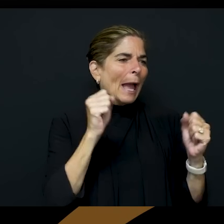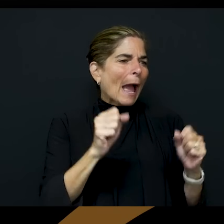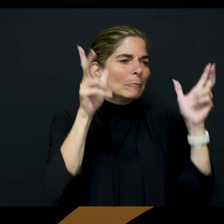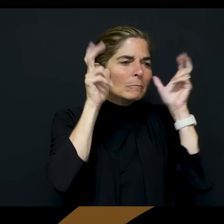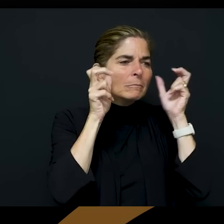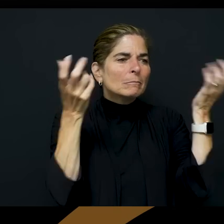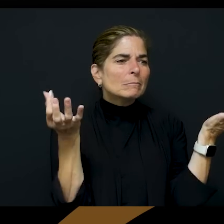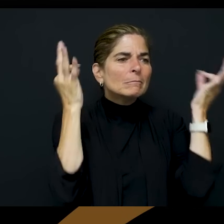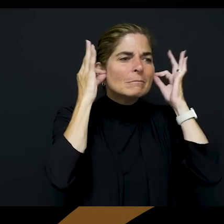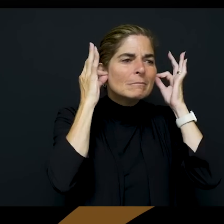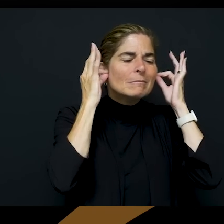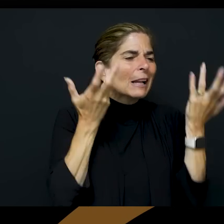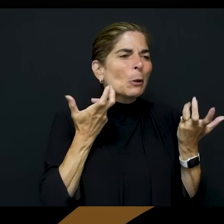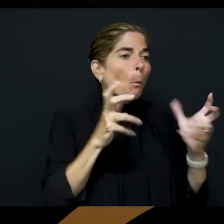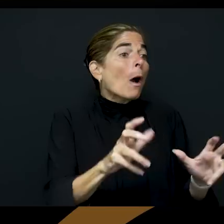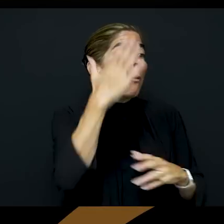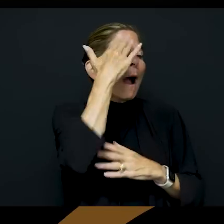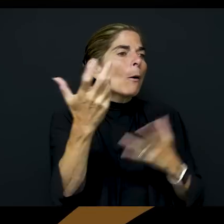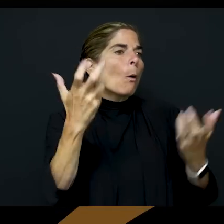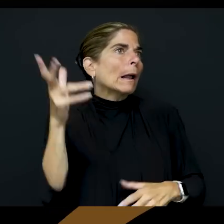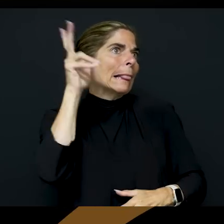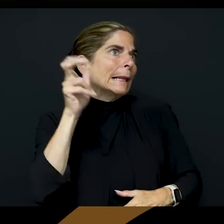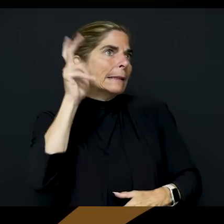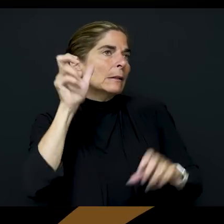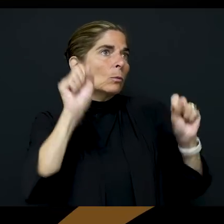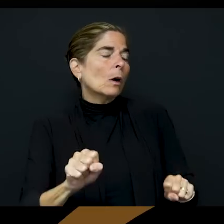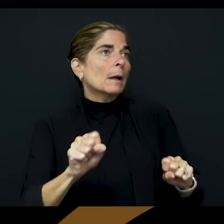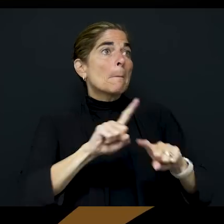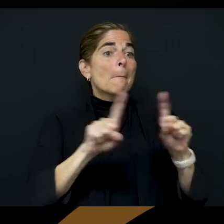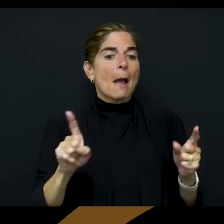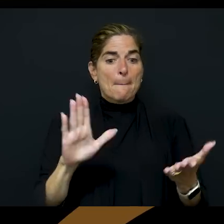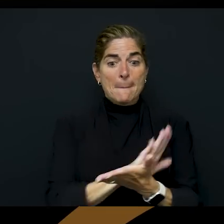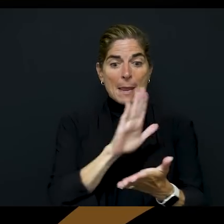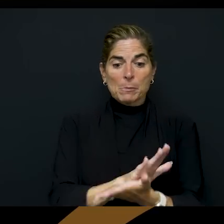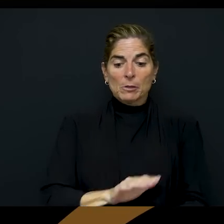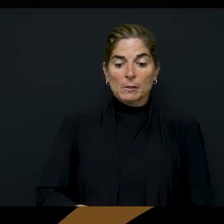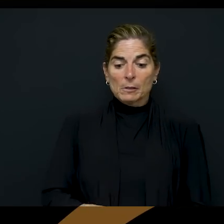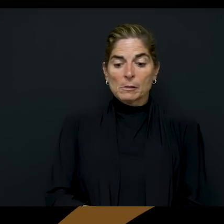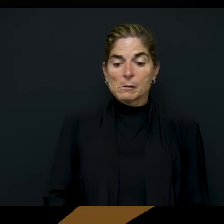I don't want to put headphones in because I kind of need to listen out for things, but to have a stack of pages on my lap